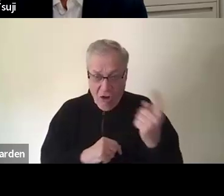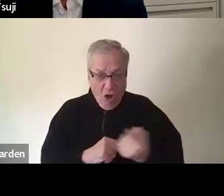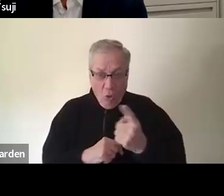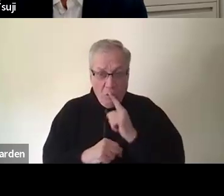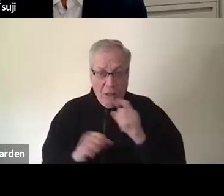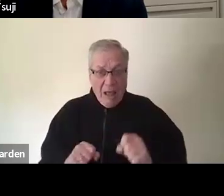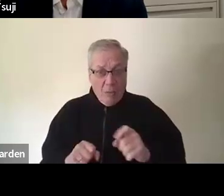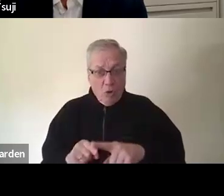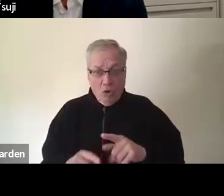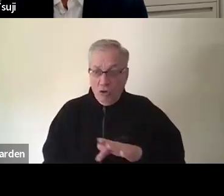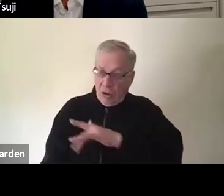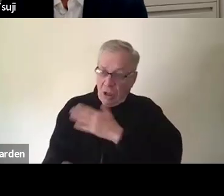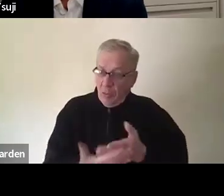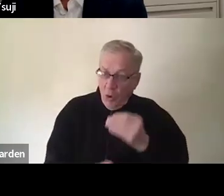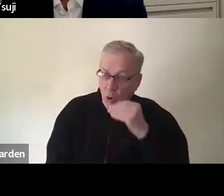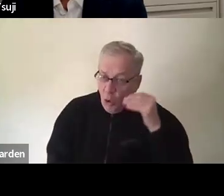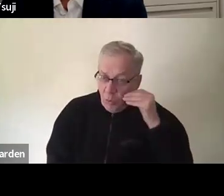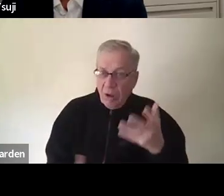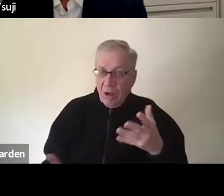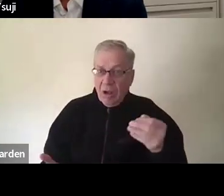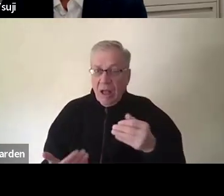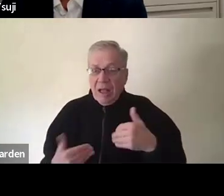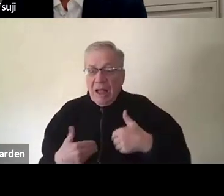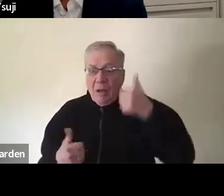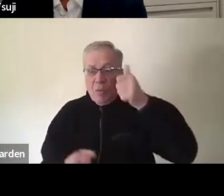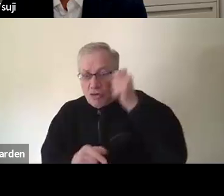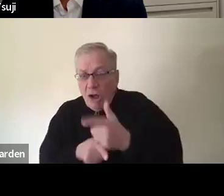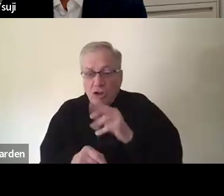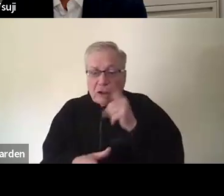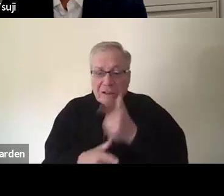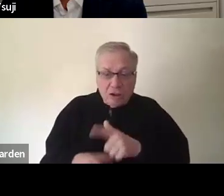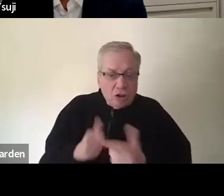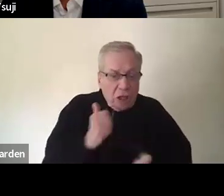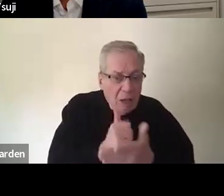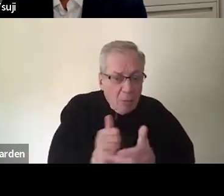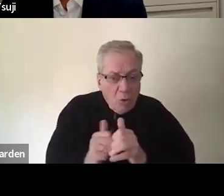able to come home and help their younger siblings with her homework or help you move apartments.